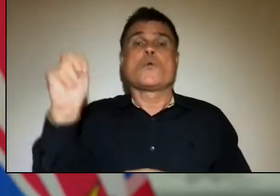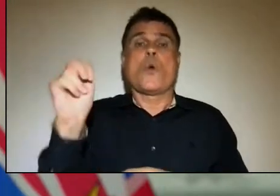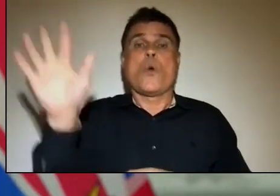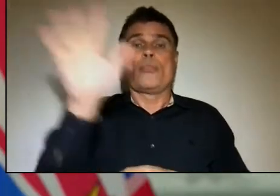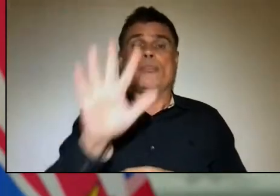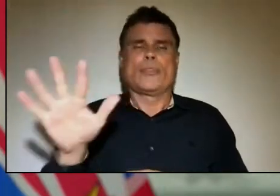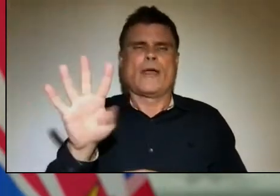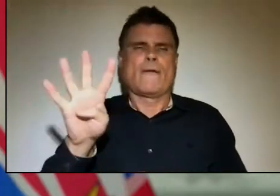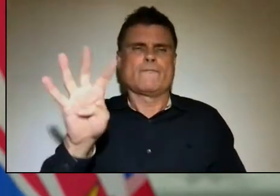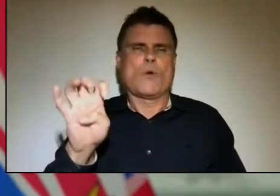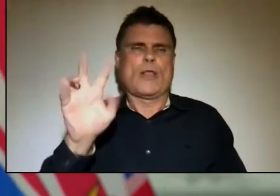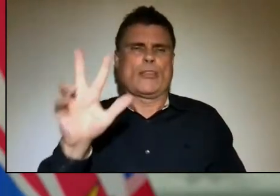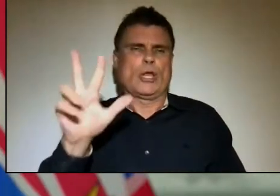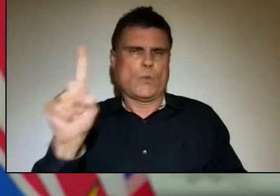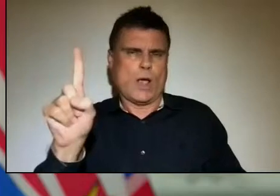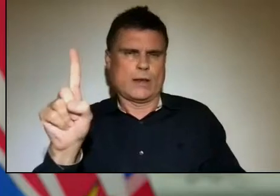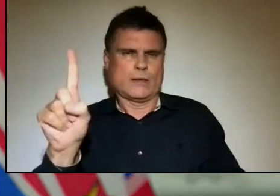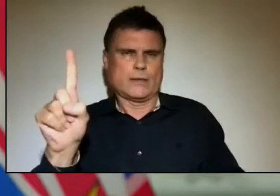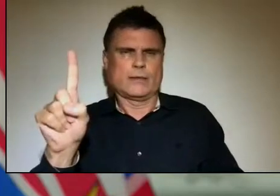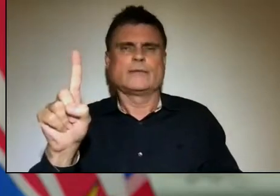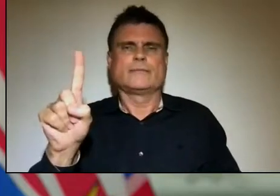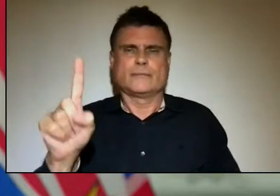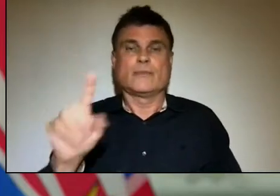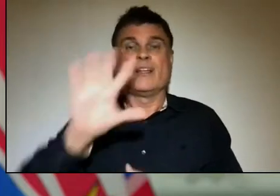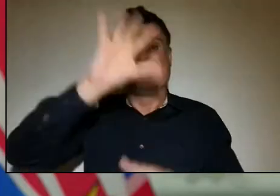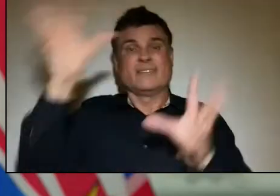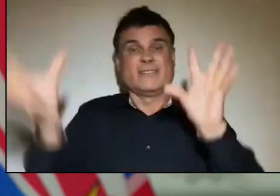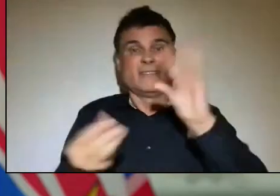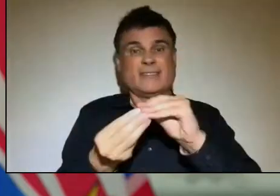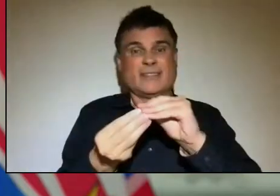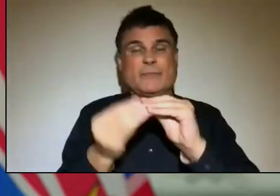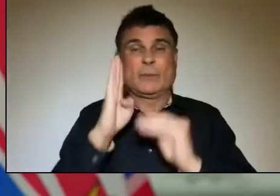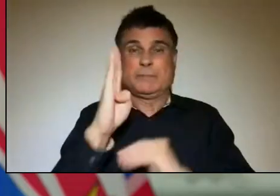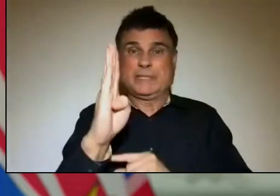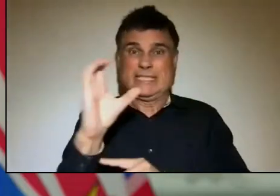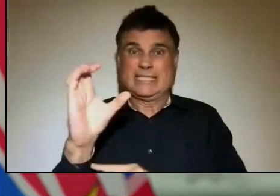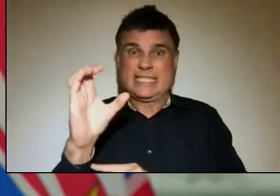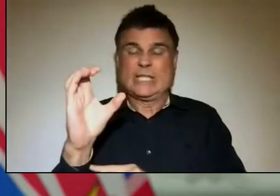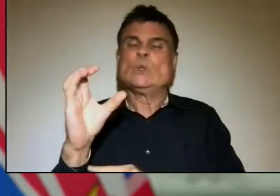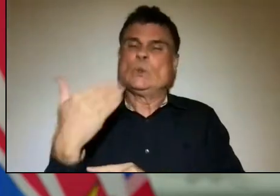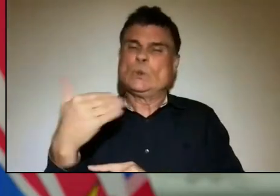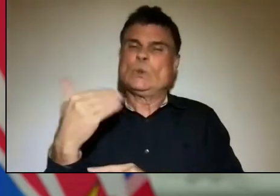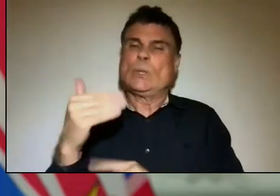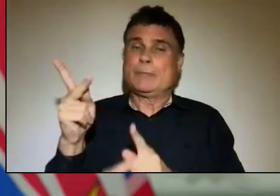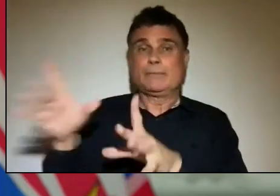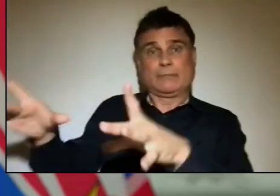active cases in the northern health authority for a total of